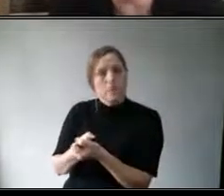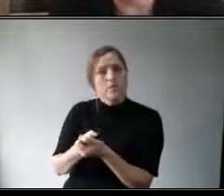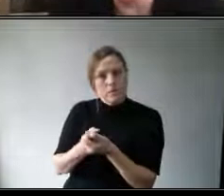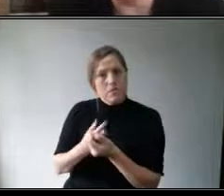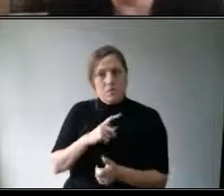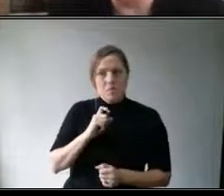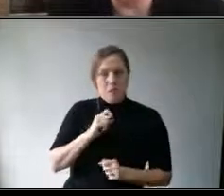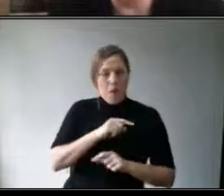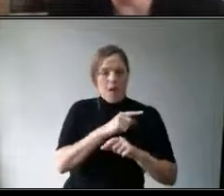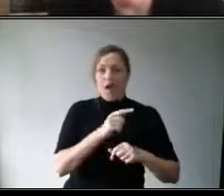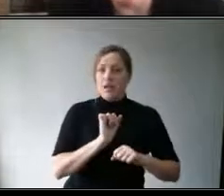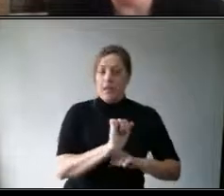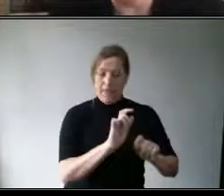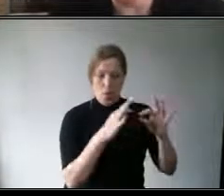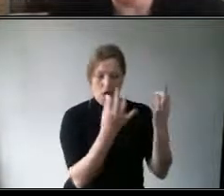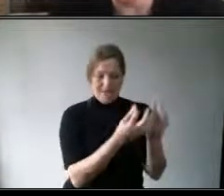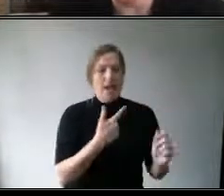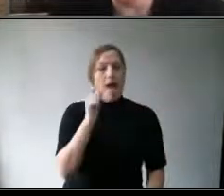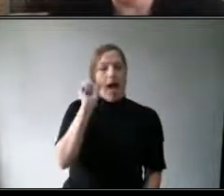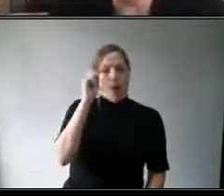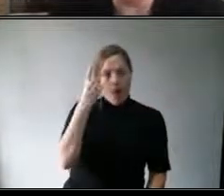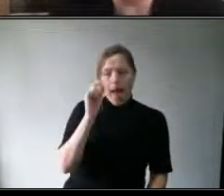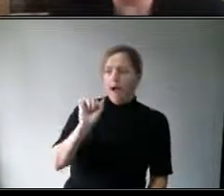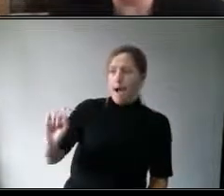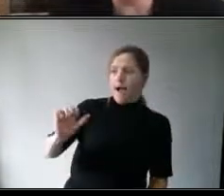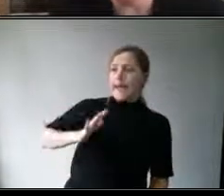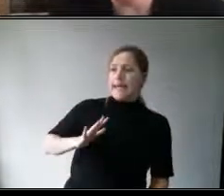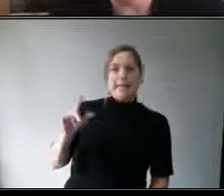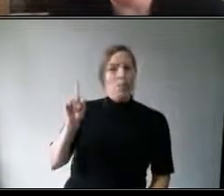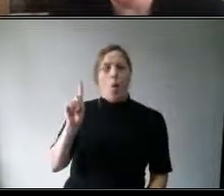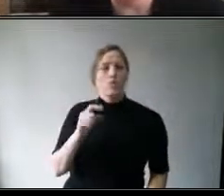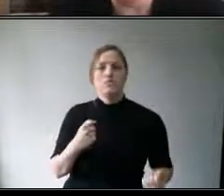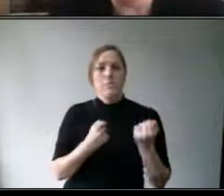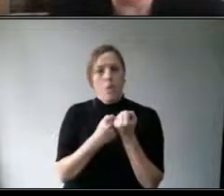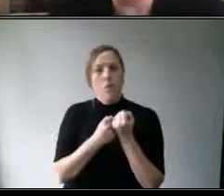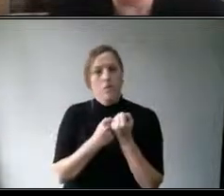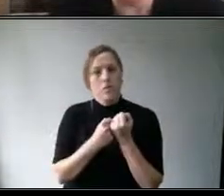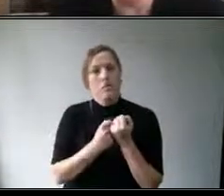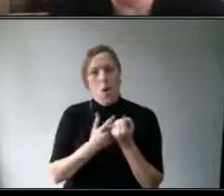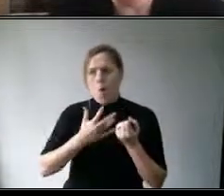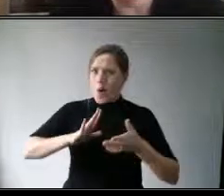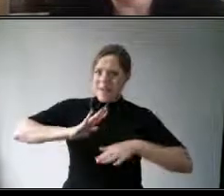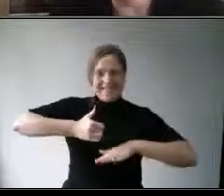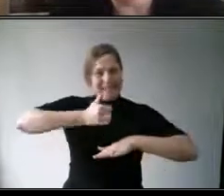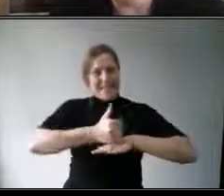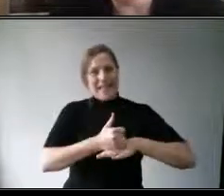that an intern can be fully supported and you know set up to succeed in an organization so so that's